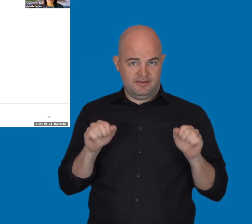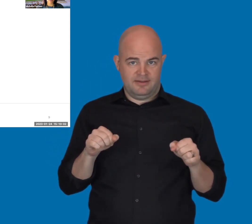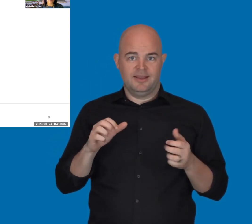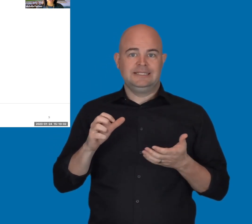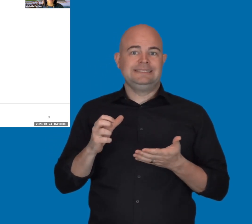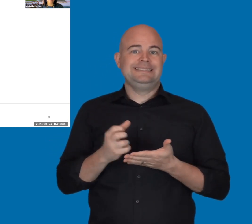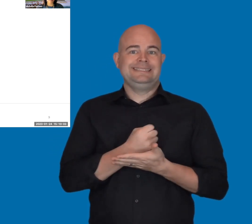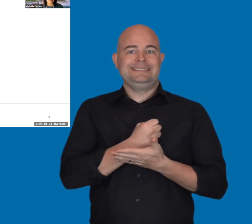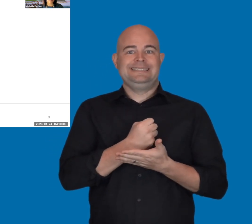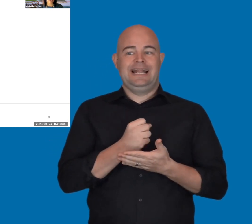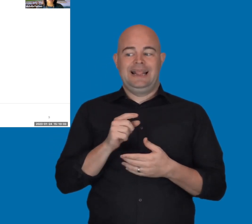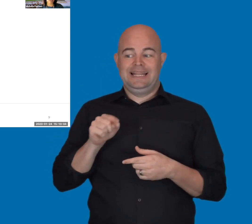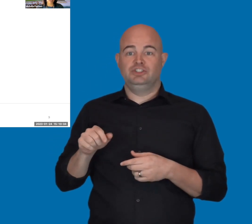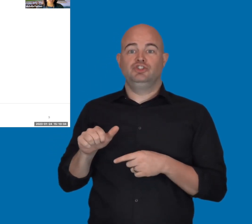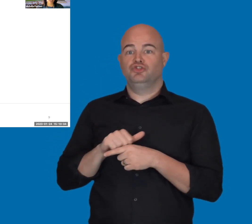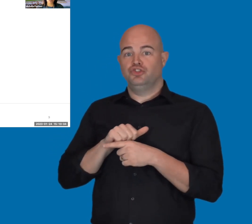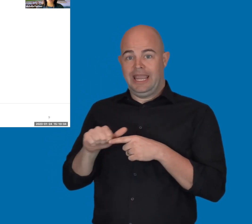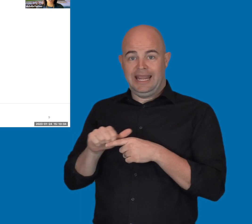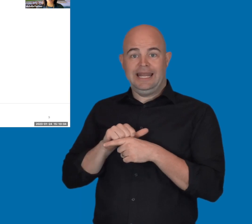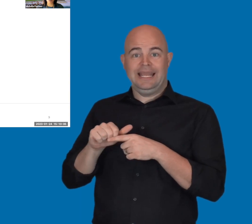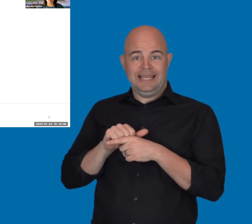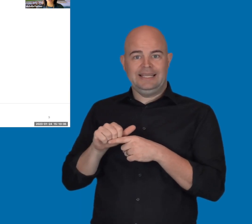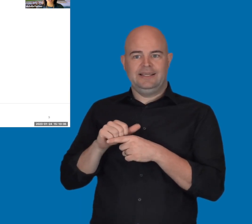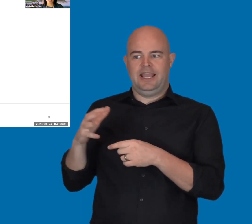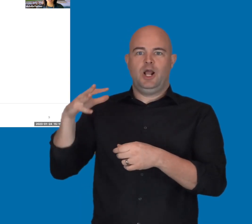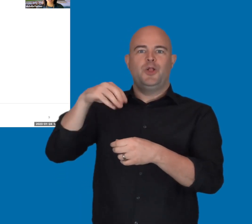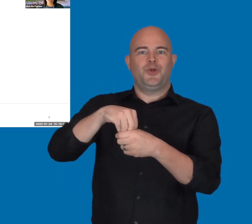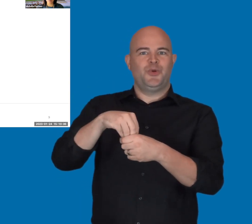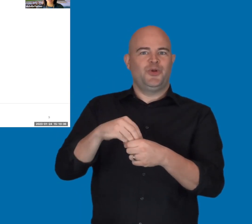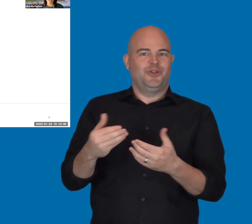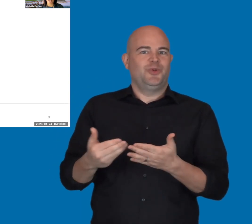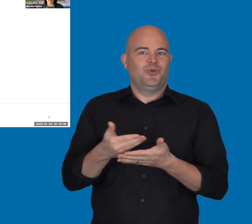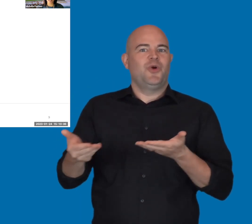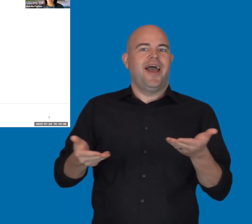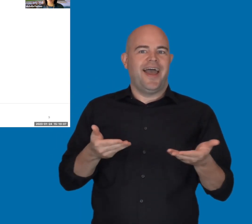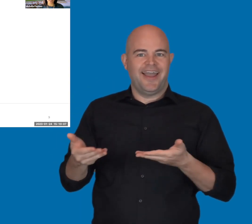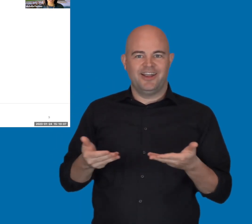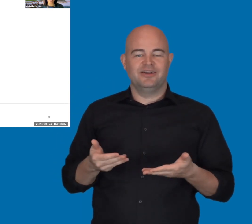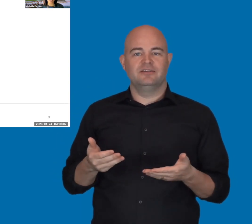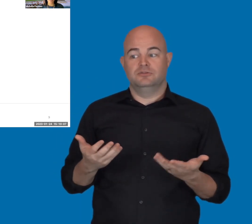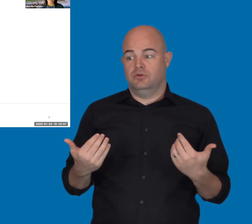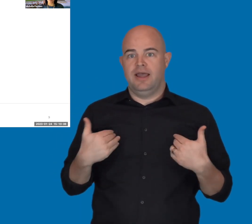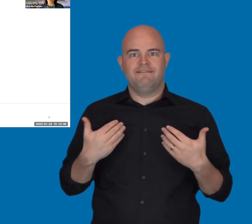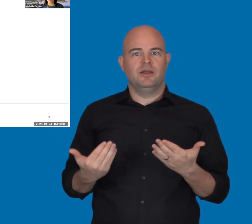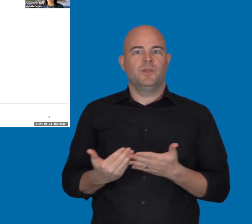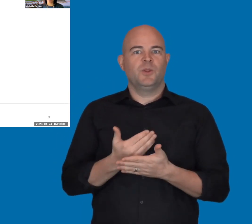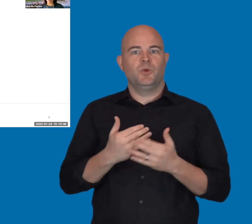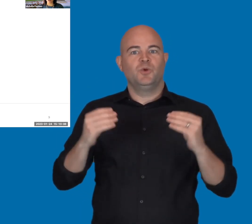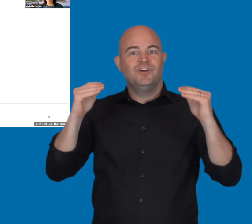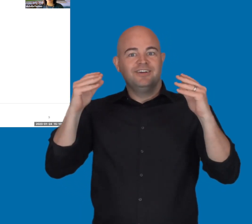But this first training we had about 35 participants start. And we know that people are busy.